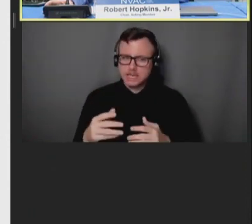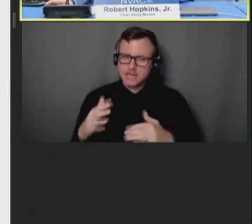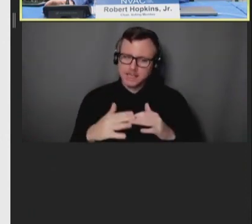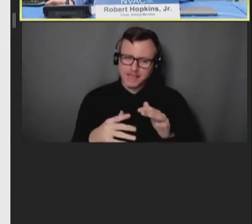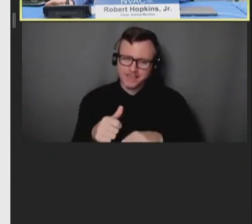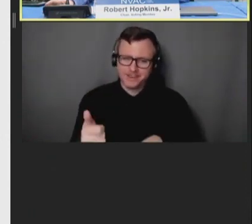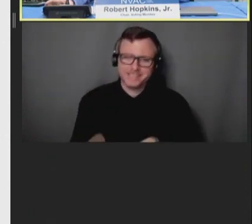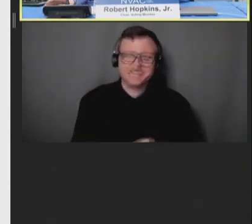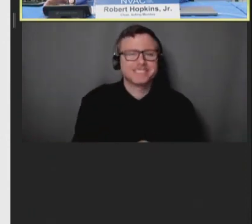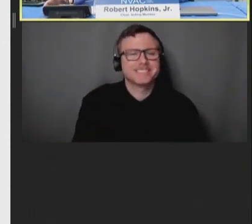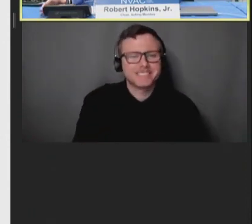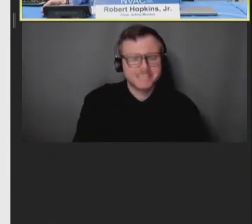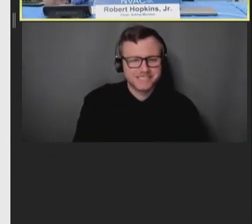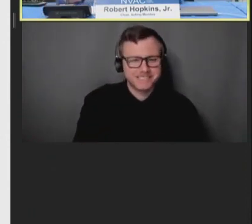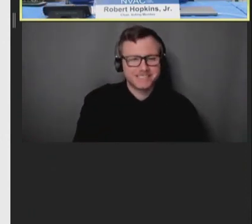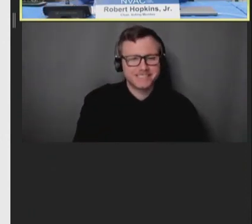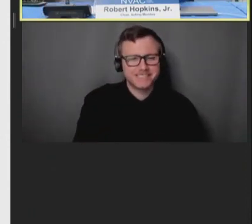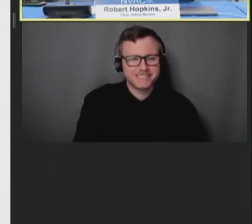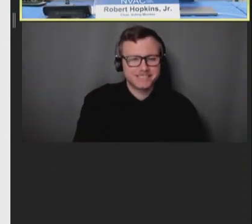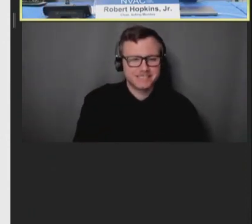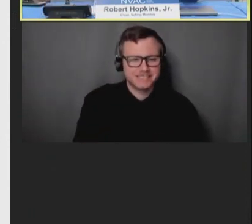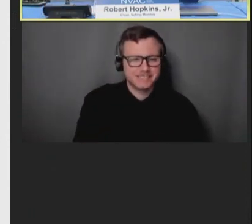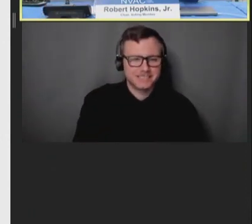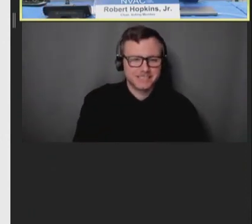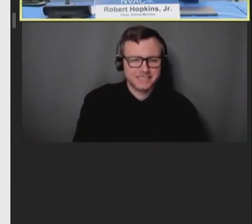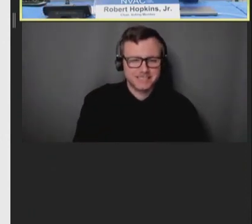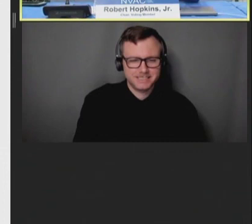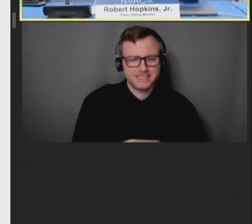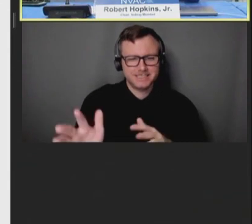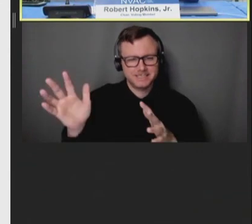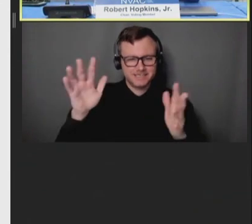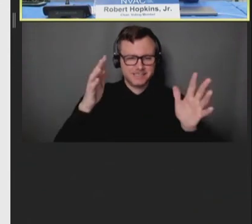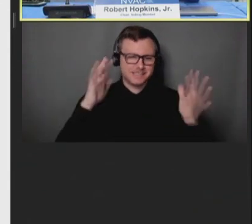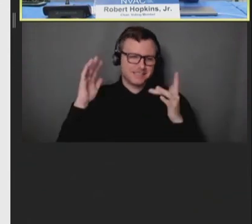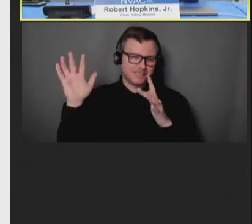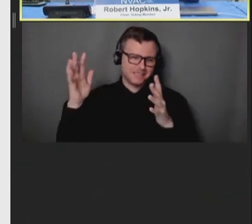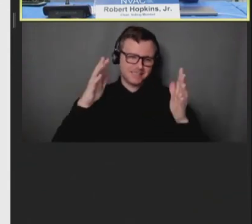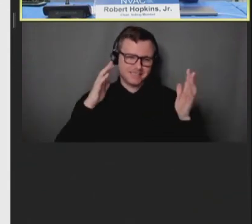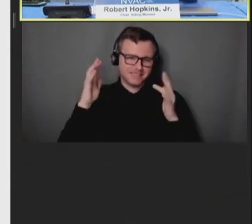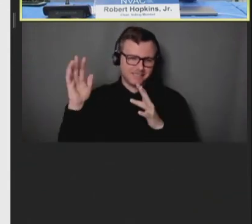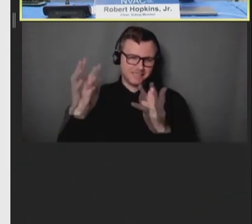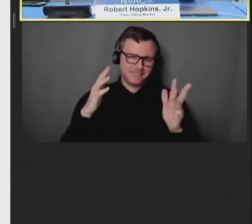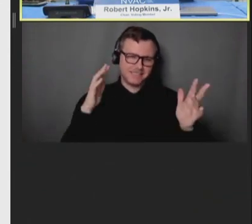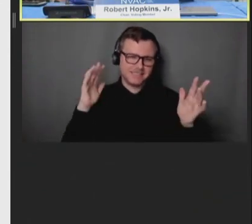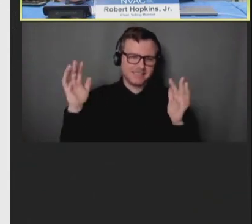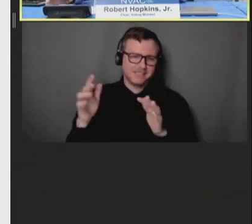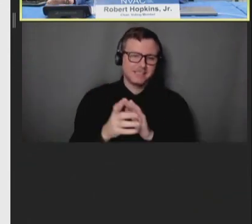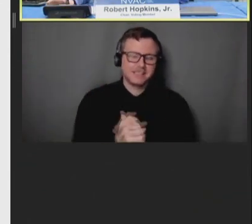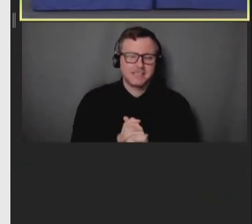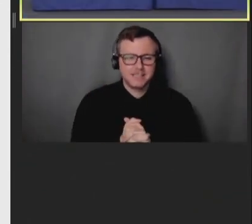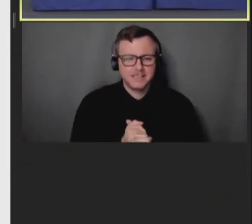Robert Hopkins: